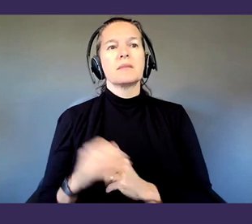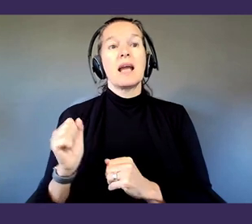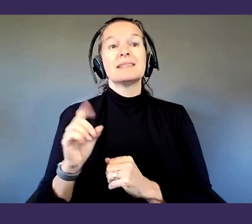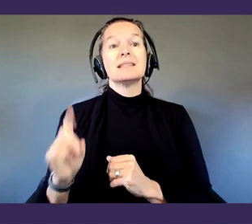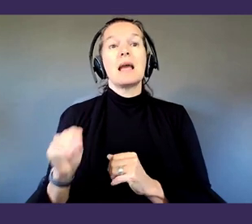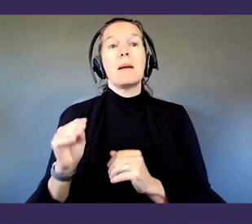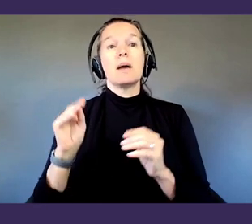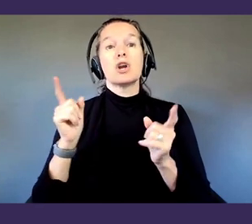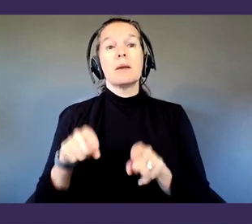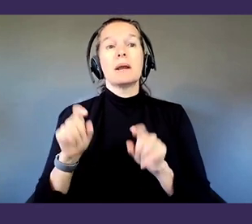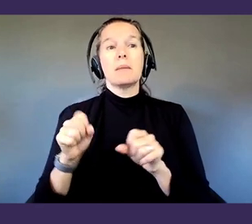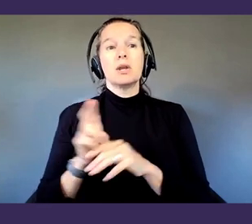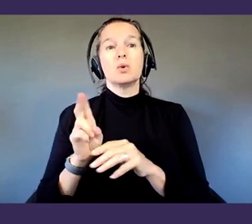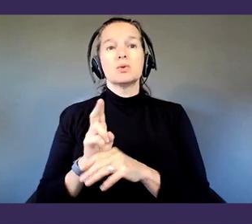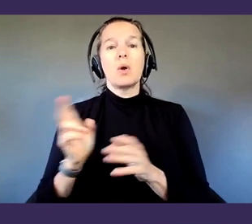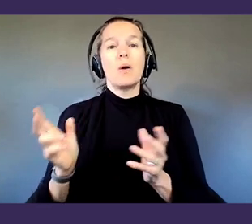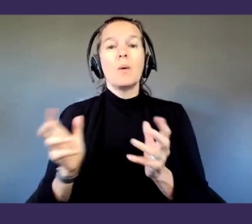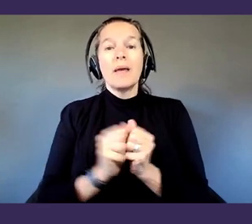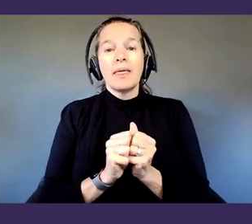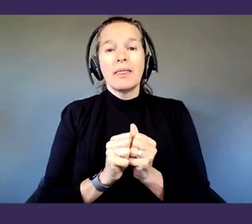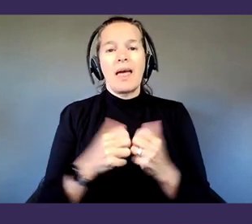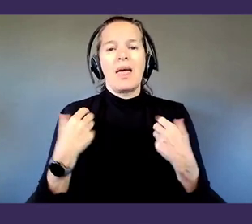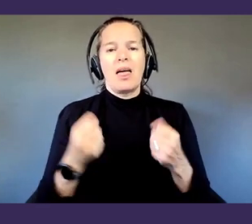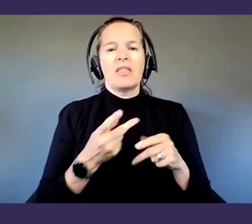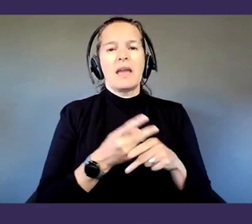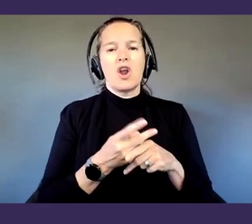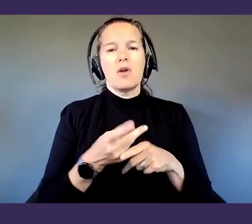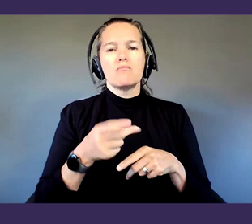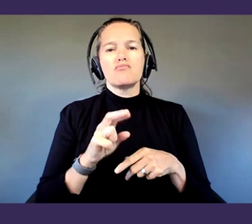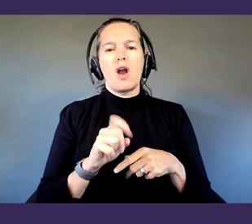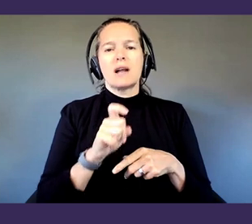with a healthcare proxy for medical decisions or even a power of attorney document